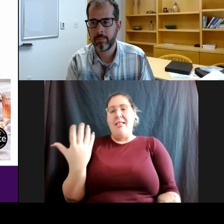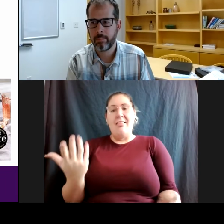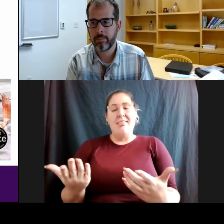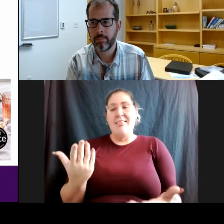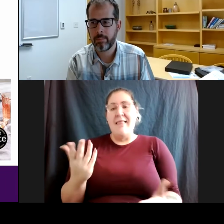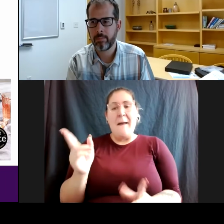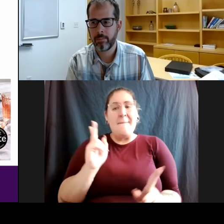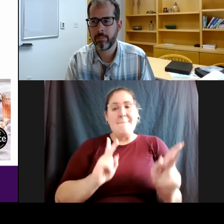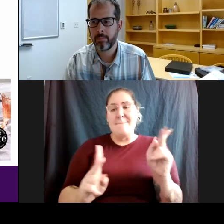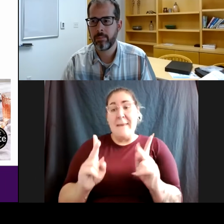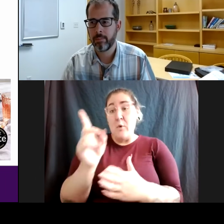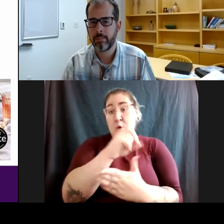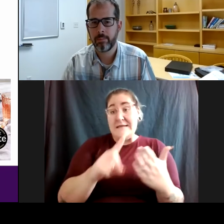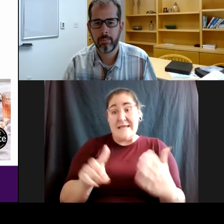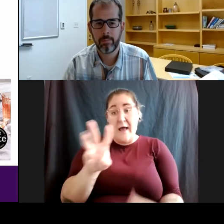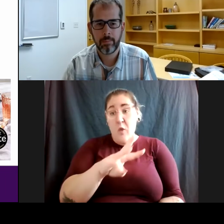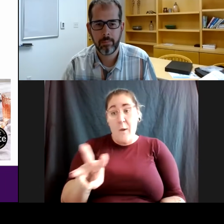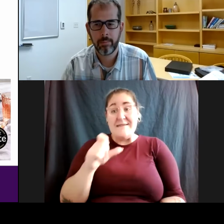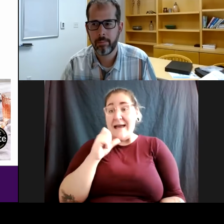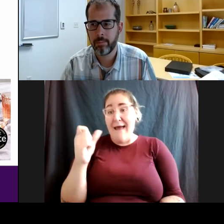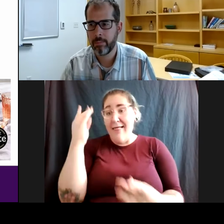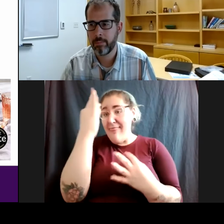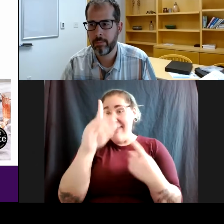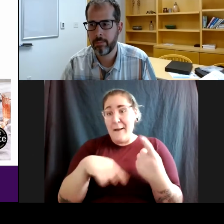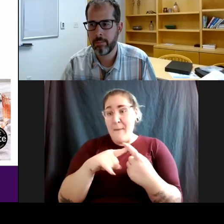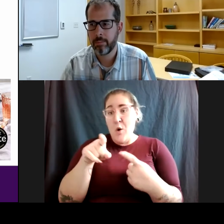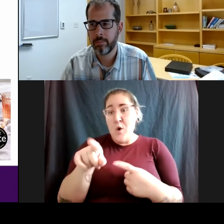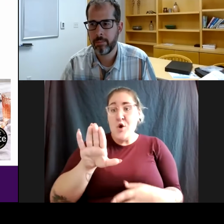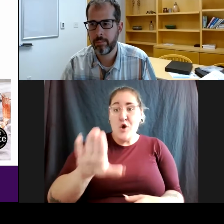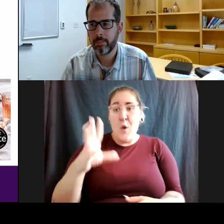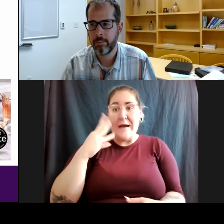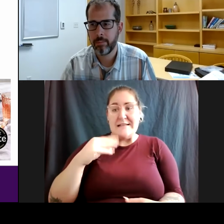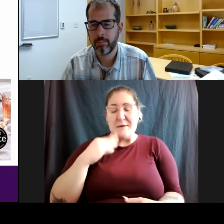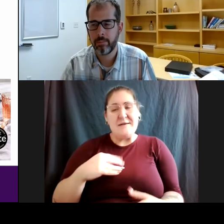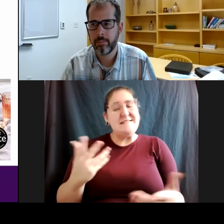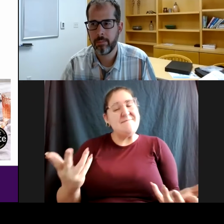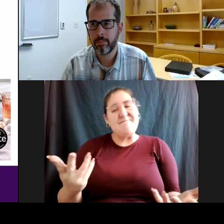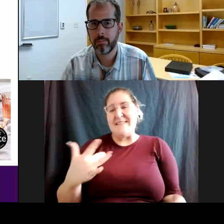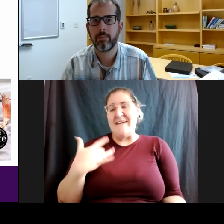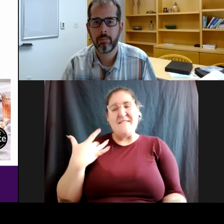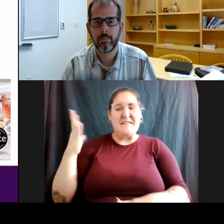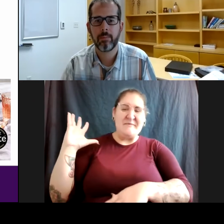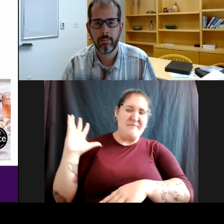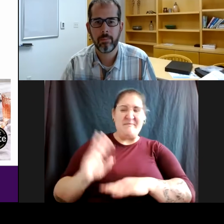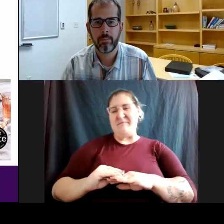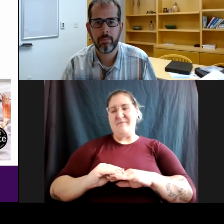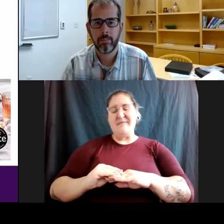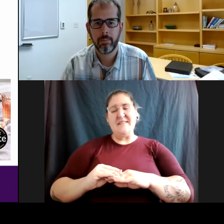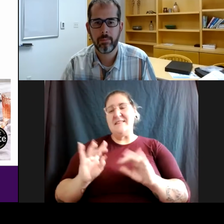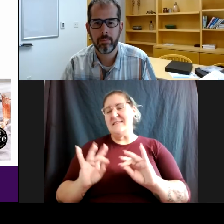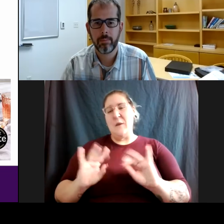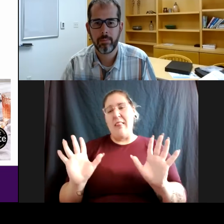really. So, I would always have a beautifully designed hover and focus state for interactive